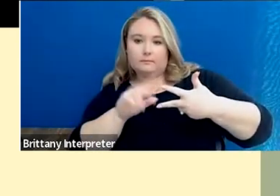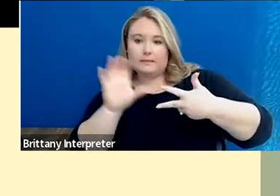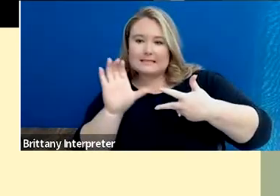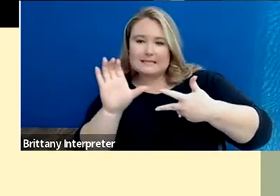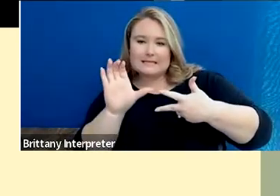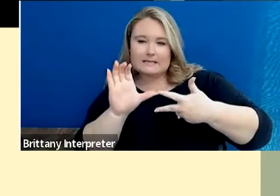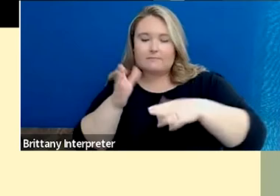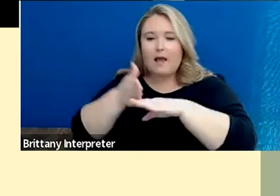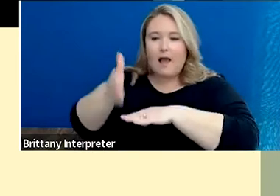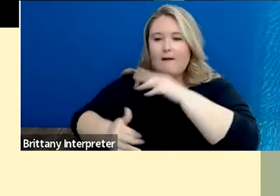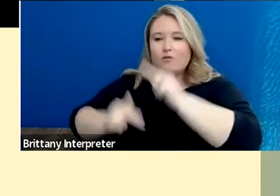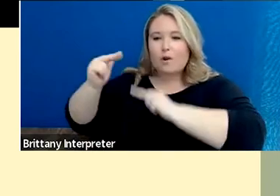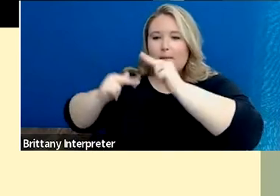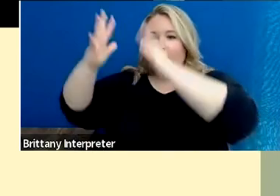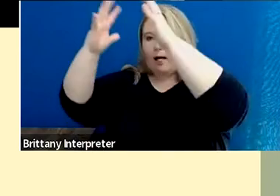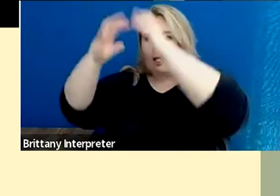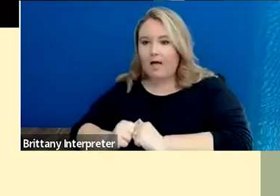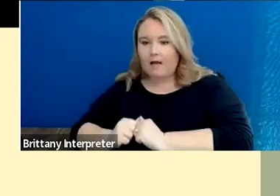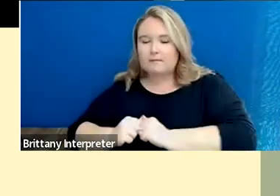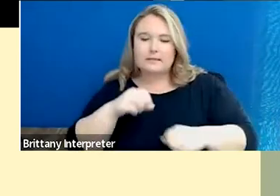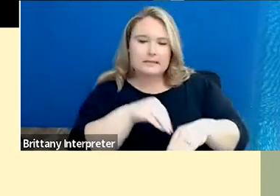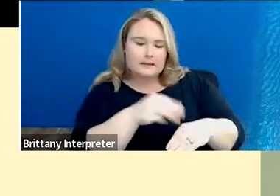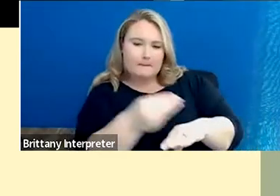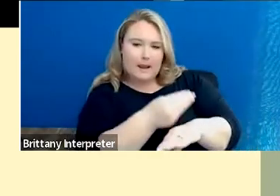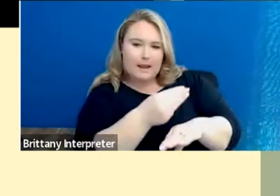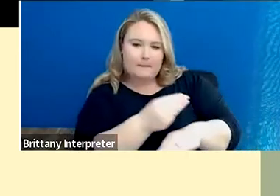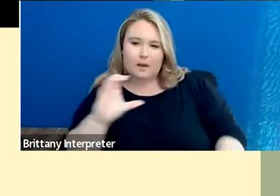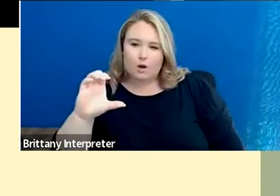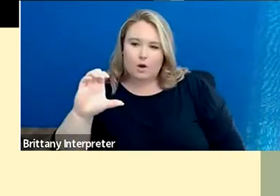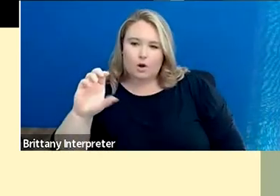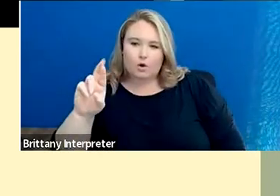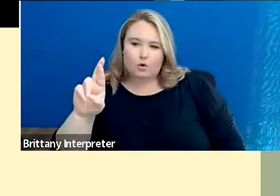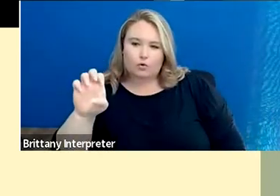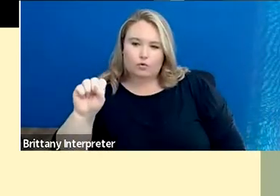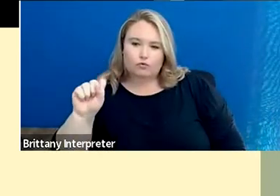there was a building in North Miami Beach, Florida called Crestview Towers. Crestview Towers is still standing.